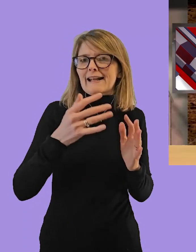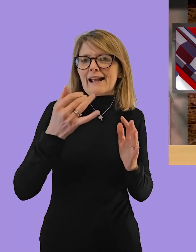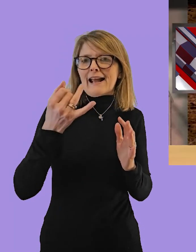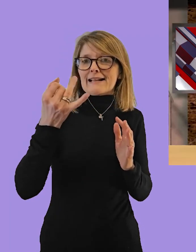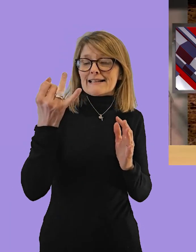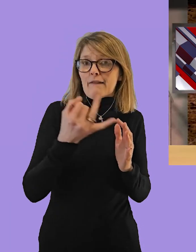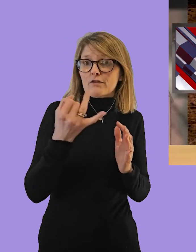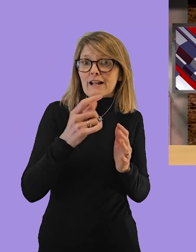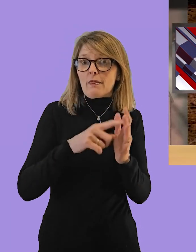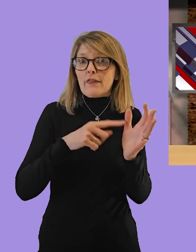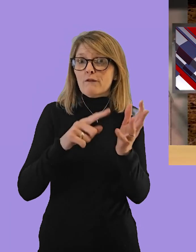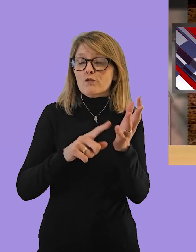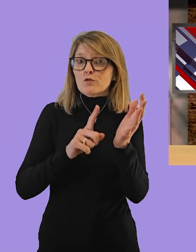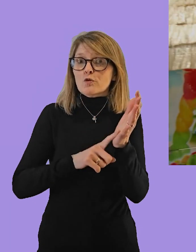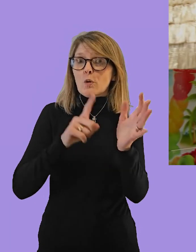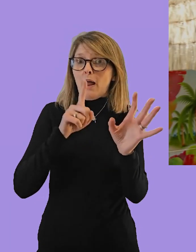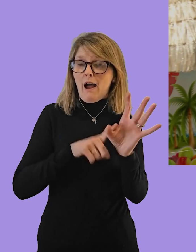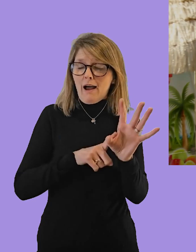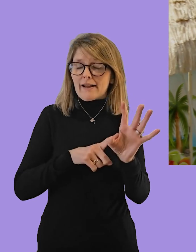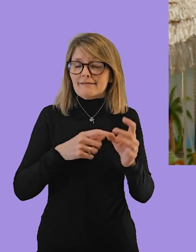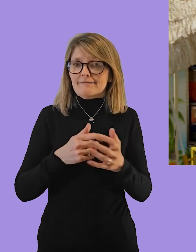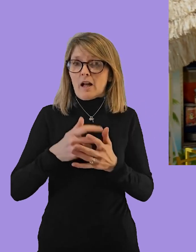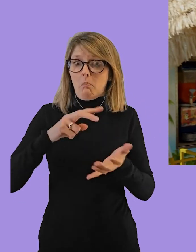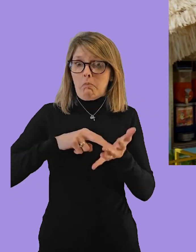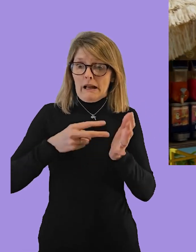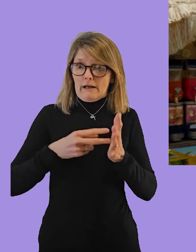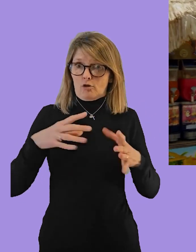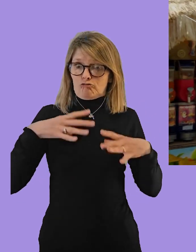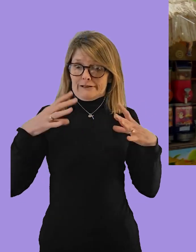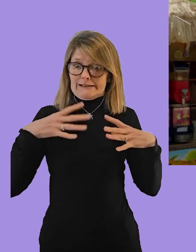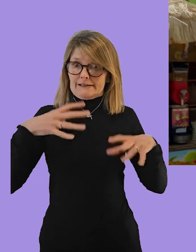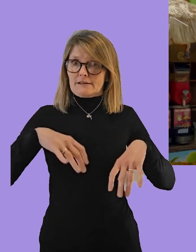Planning for the day is already underway, so if you would like to be a part of the planning process,